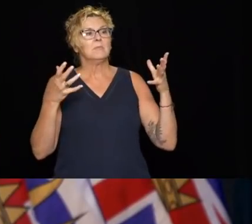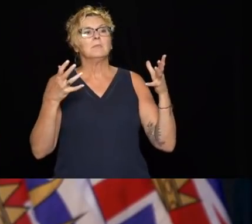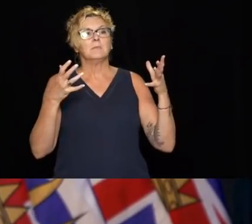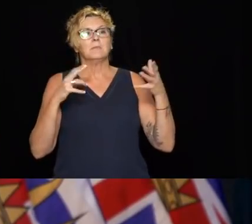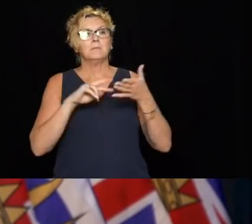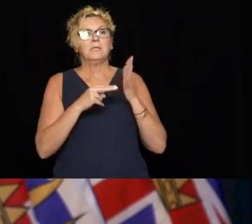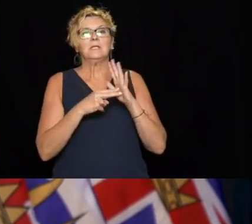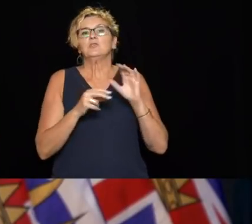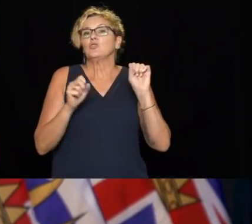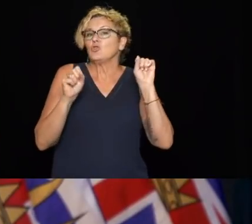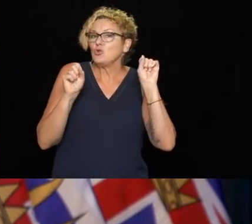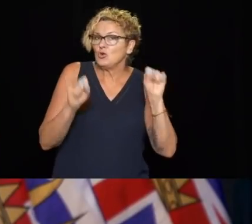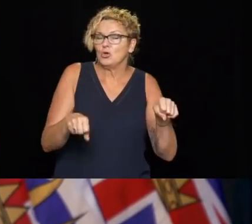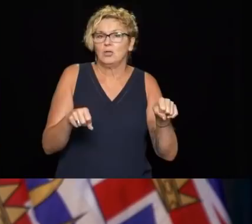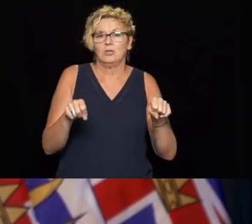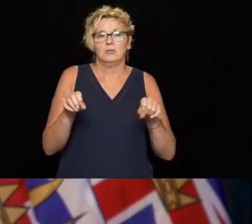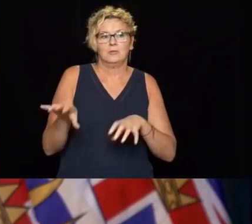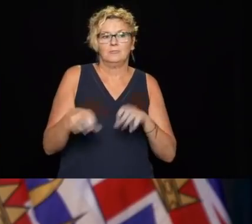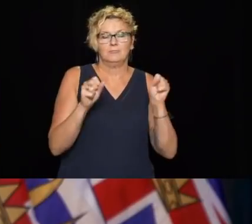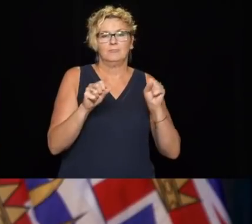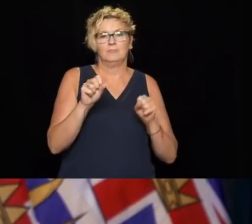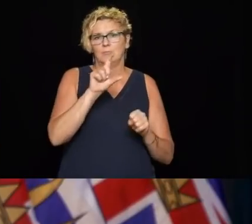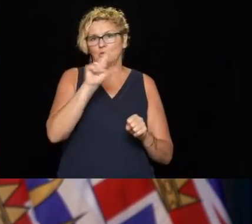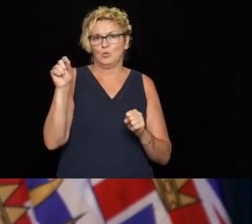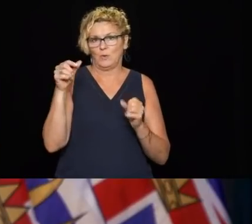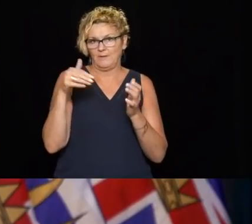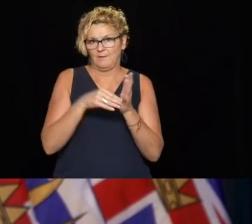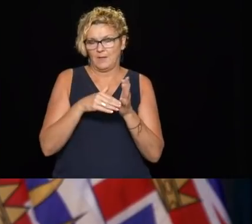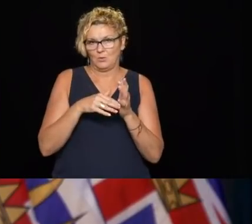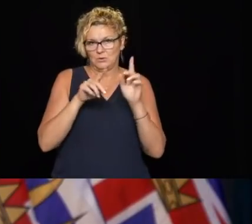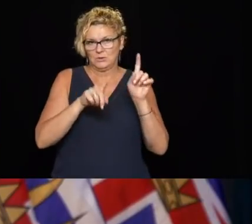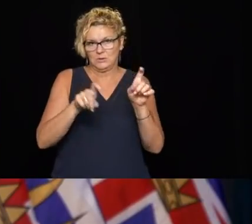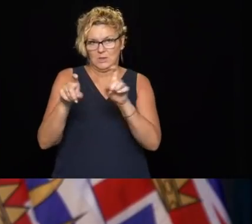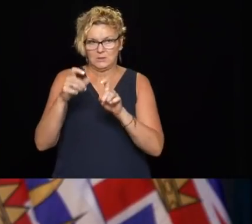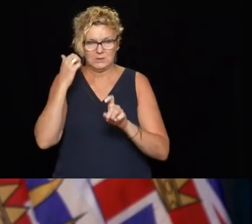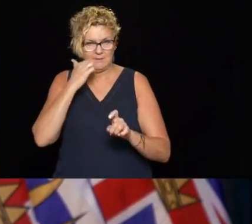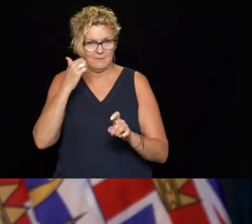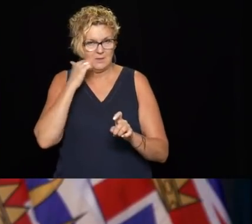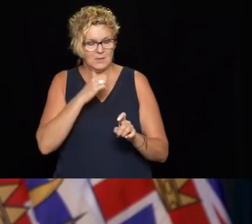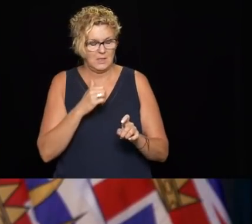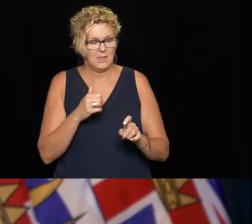It is not the number of tests that we want to be doing every day, we can predict that.